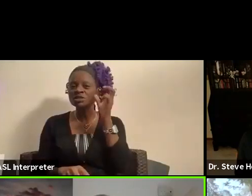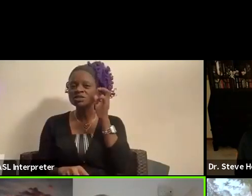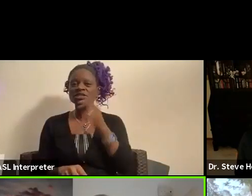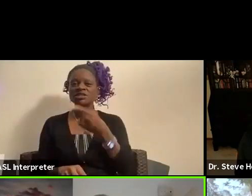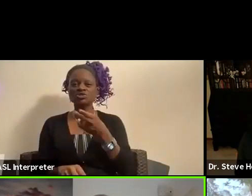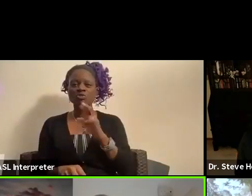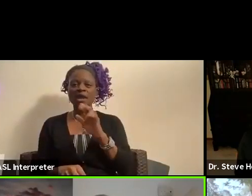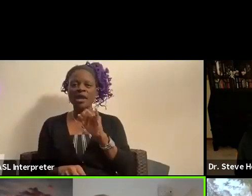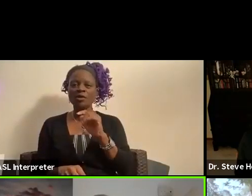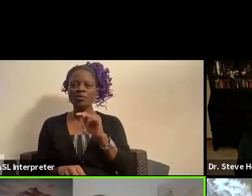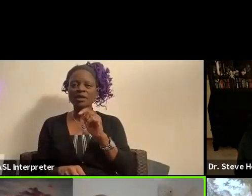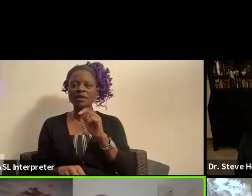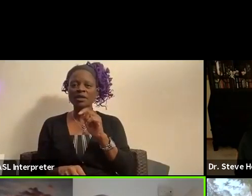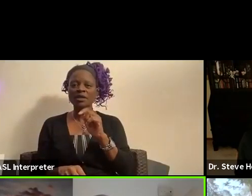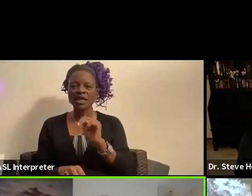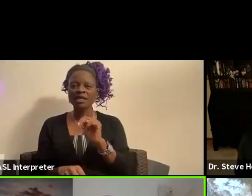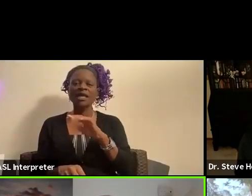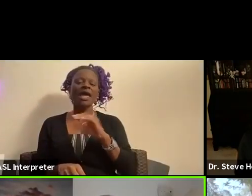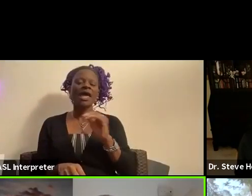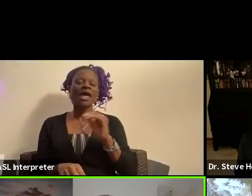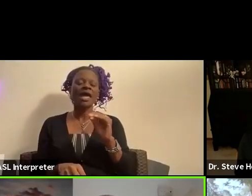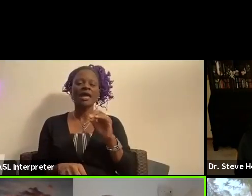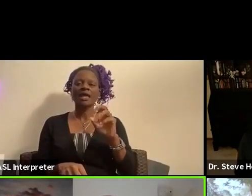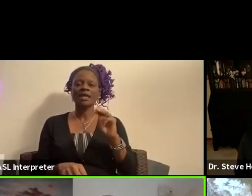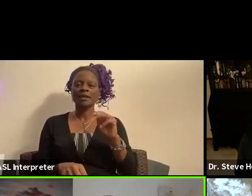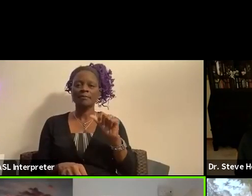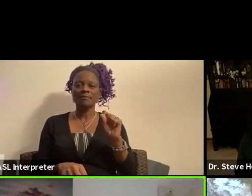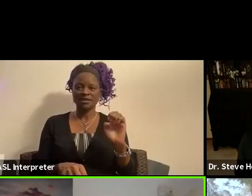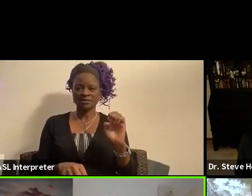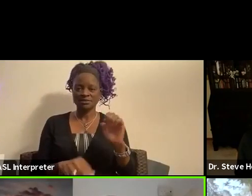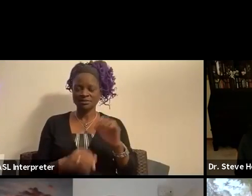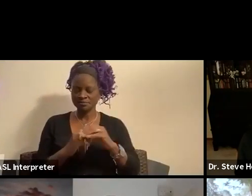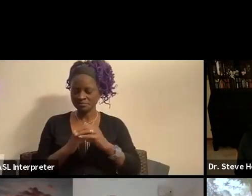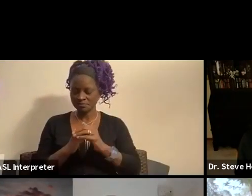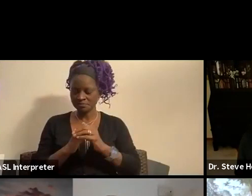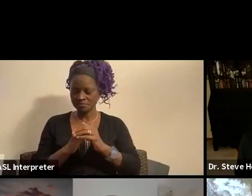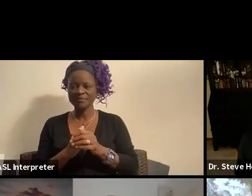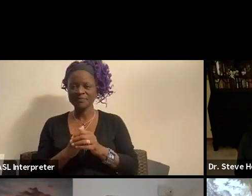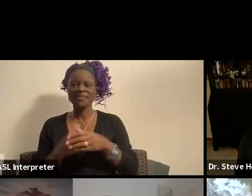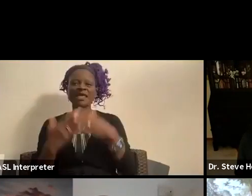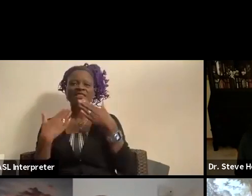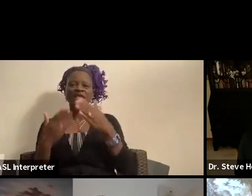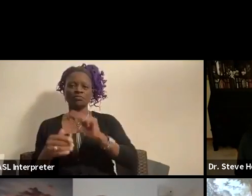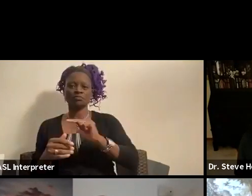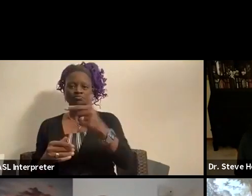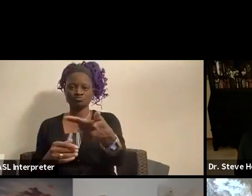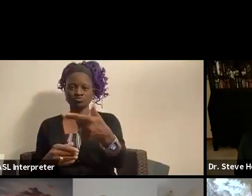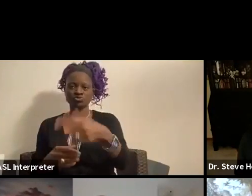And I'll turn it back to Linda at this point. Thank you so much, Chris. And with that, I will be handing it over